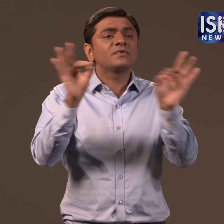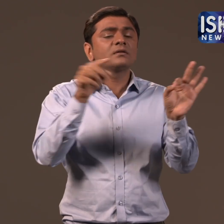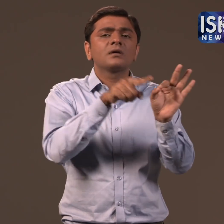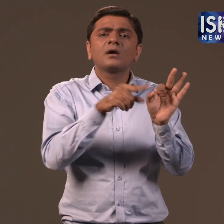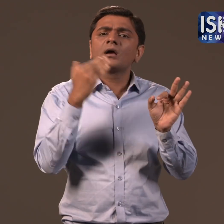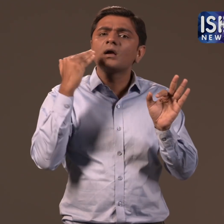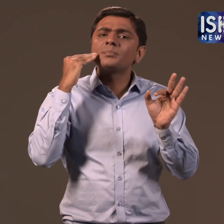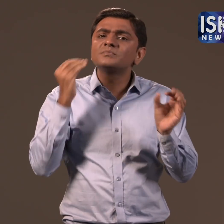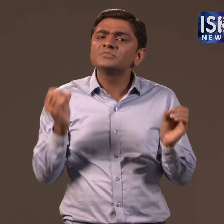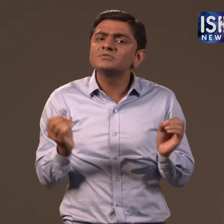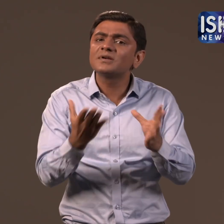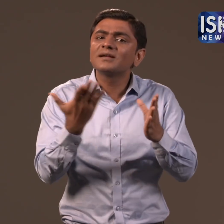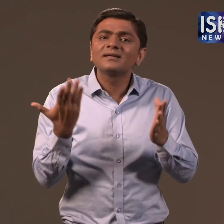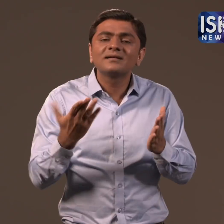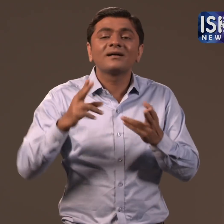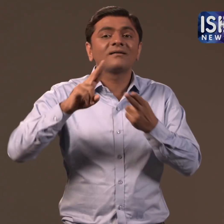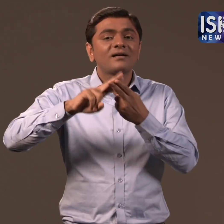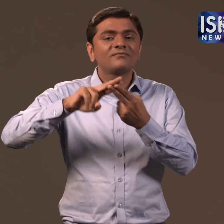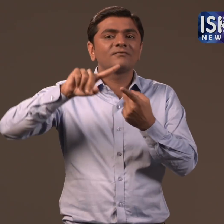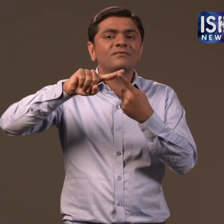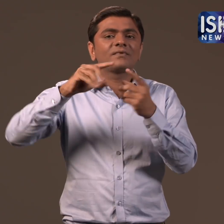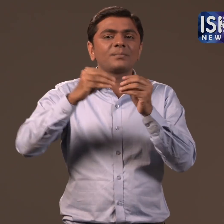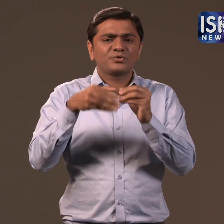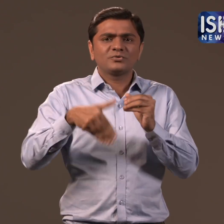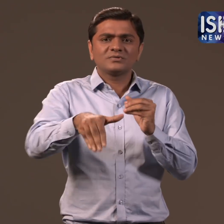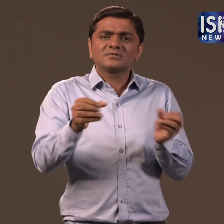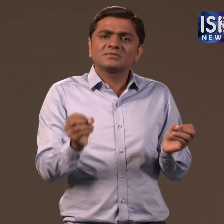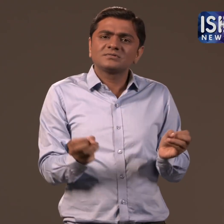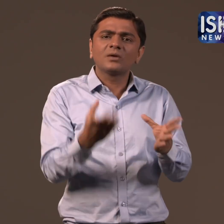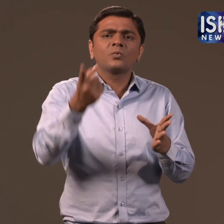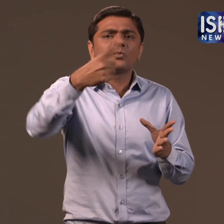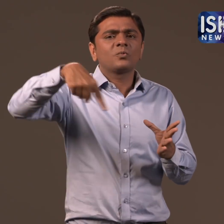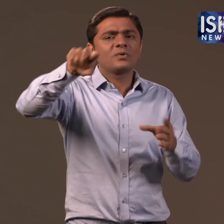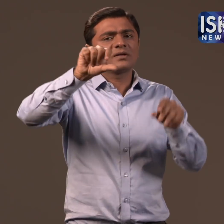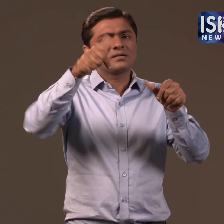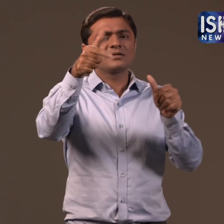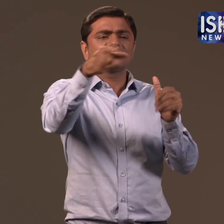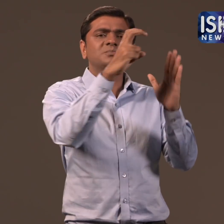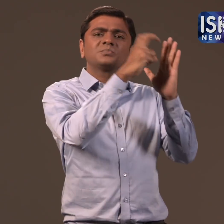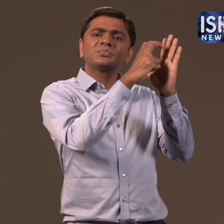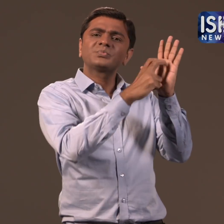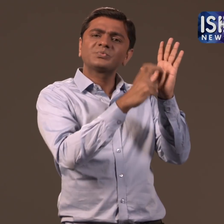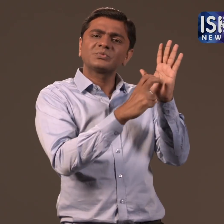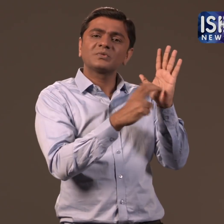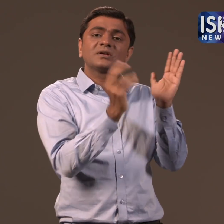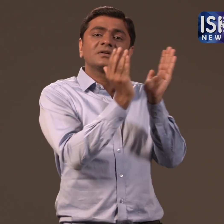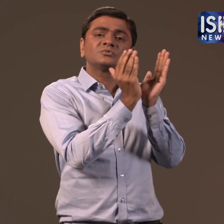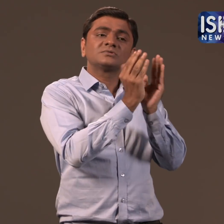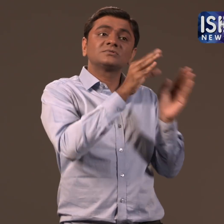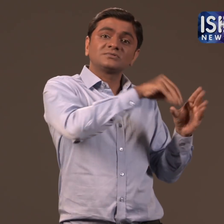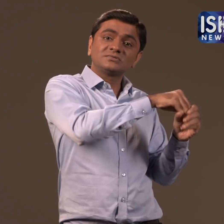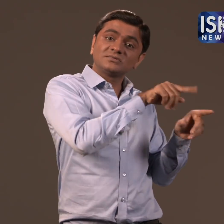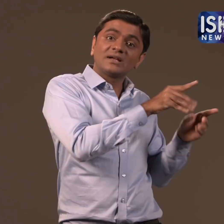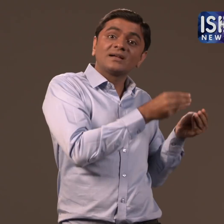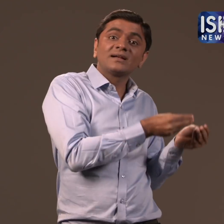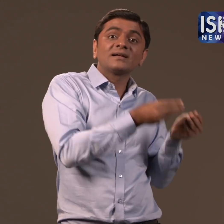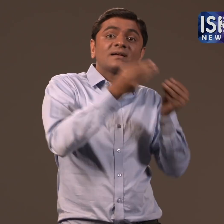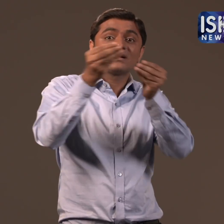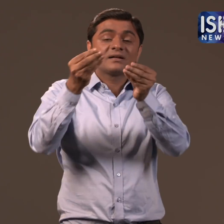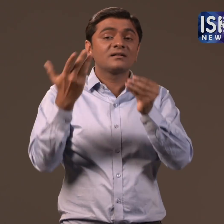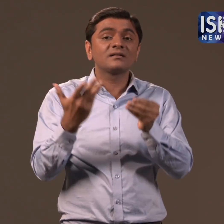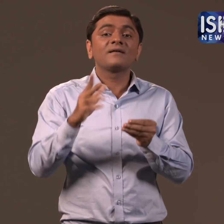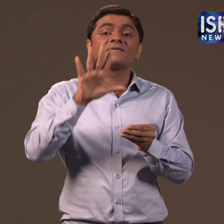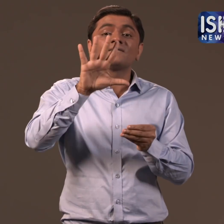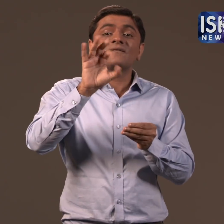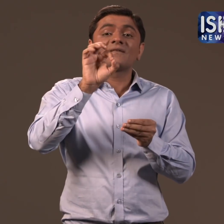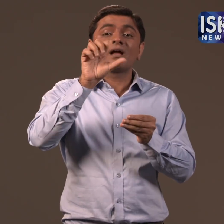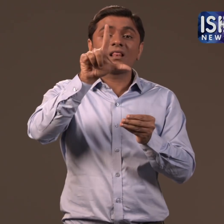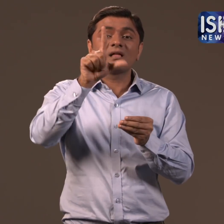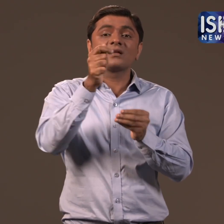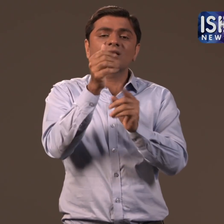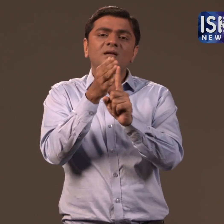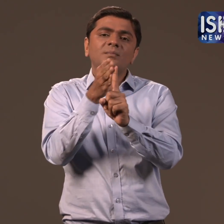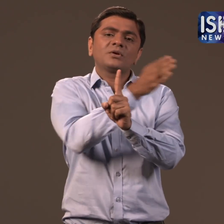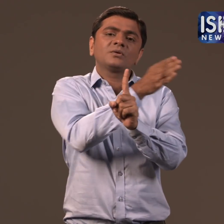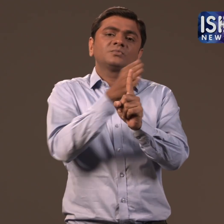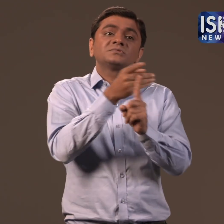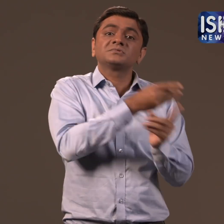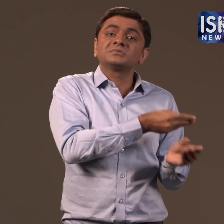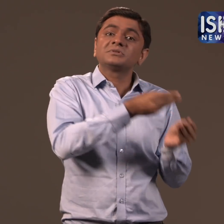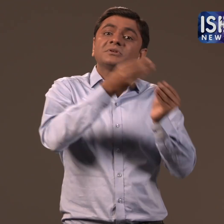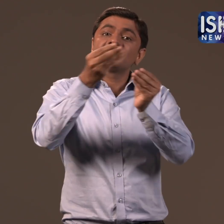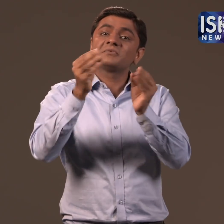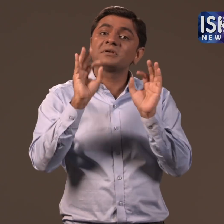From February, you can book air tickets on IRCTC and get travel insurance of upto Rs 50 lakhs for free.